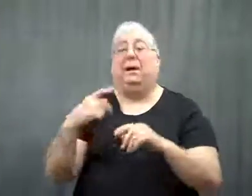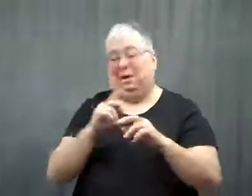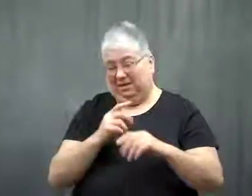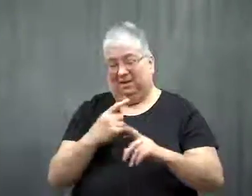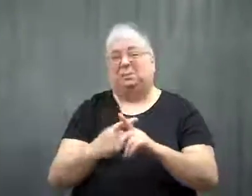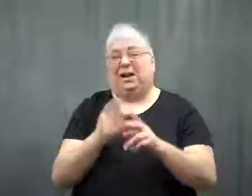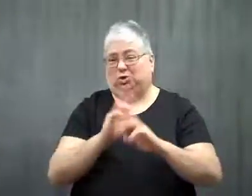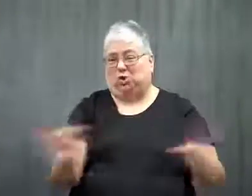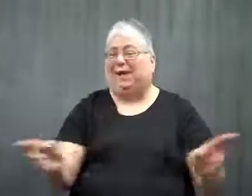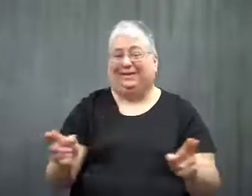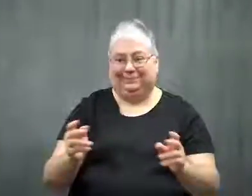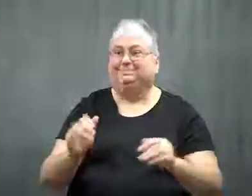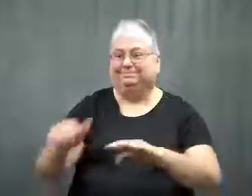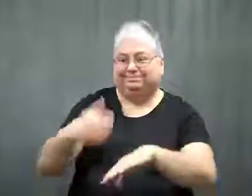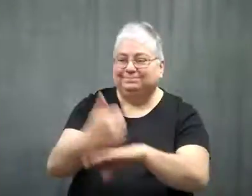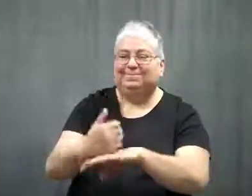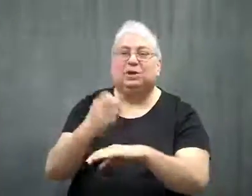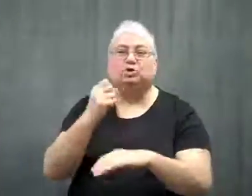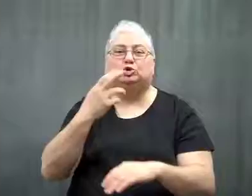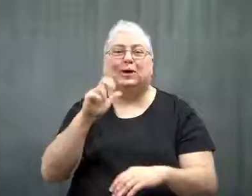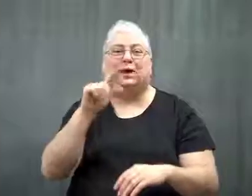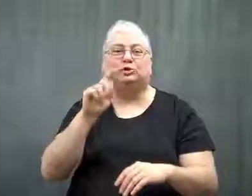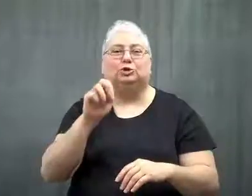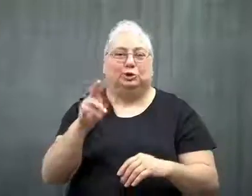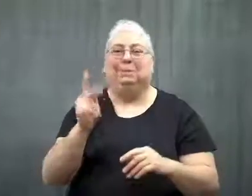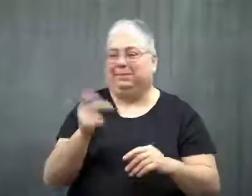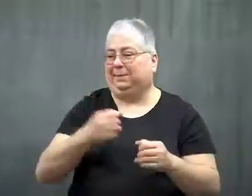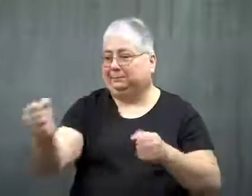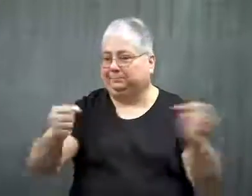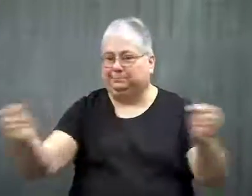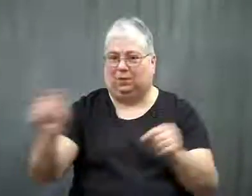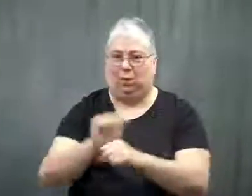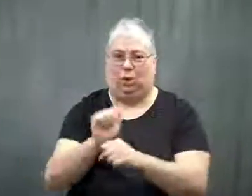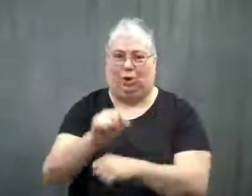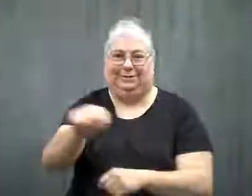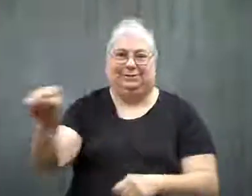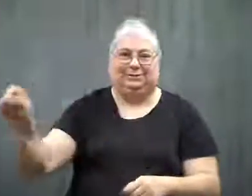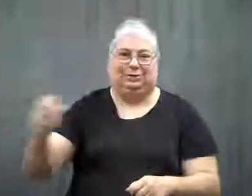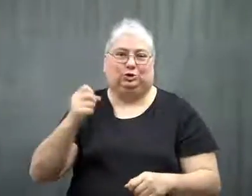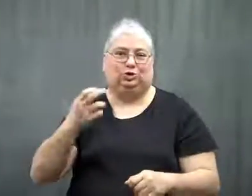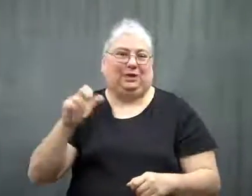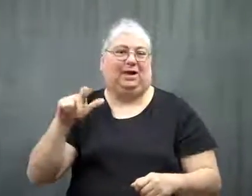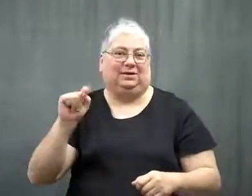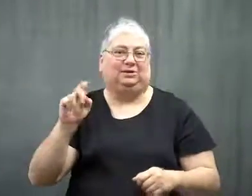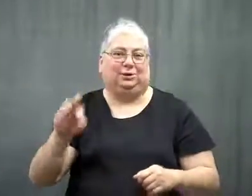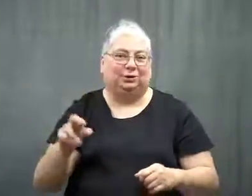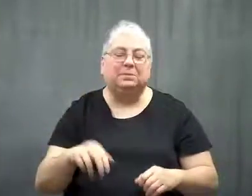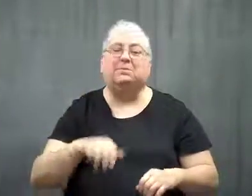They've also staffed shelters.